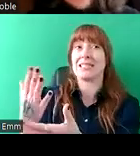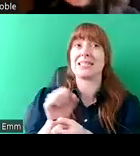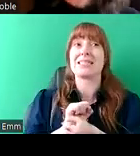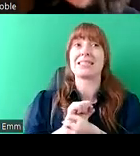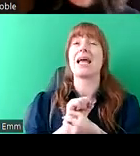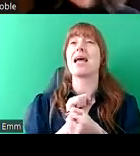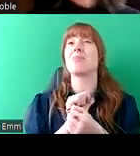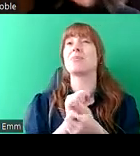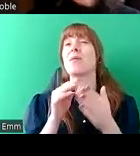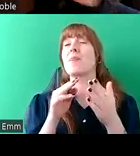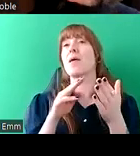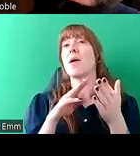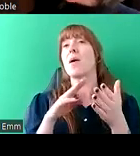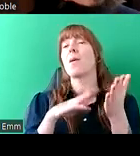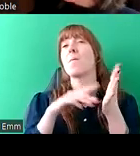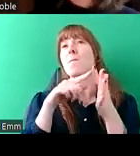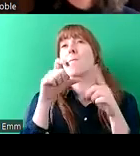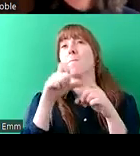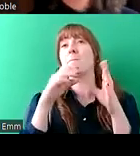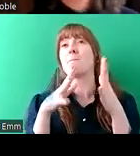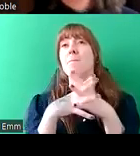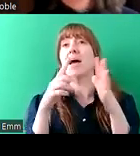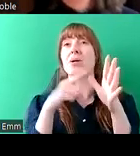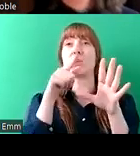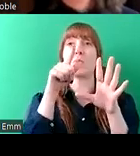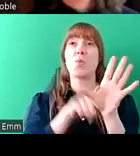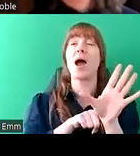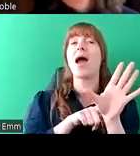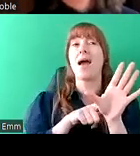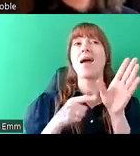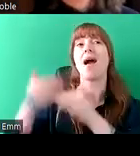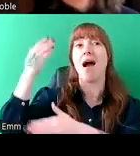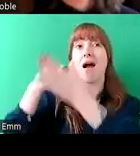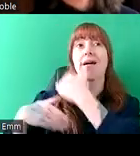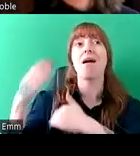the Josephine Butler Society - that's a really interesting one. Josephine was working at the turn